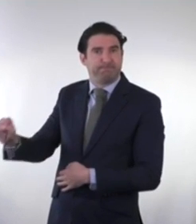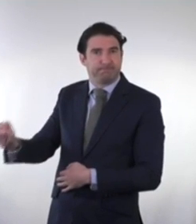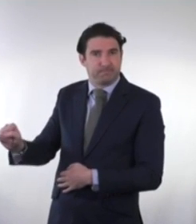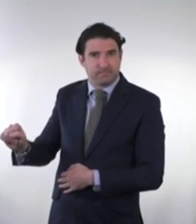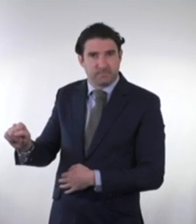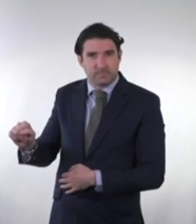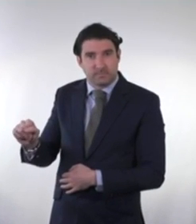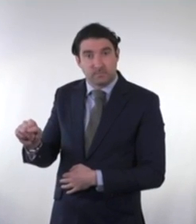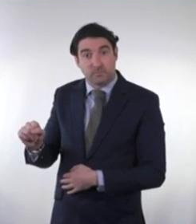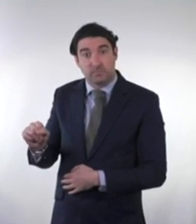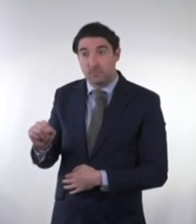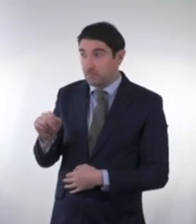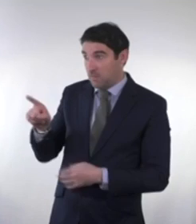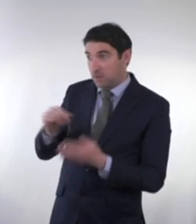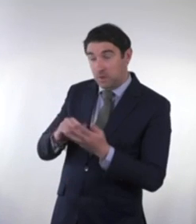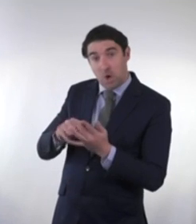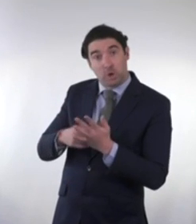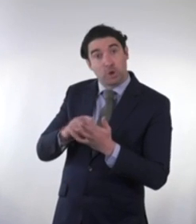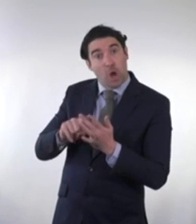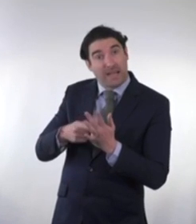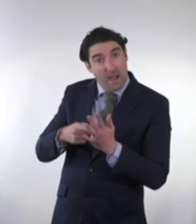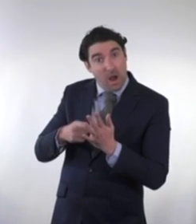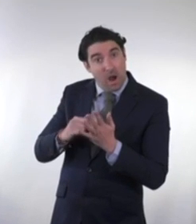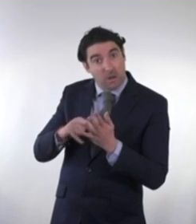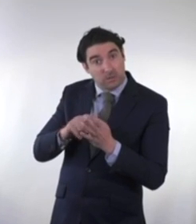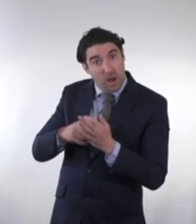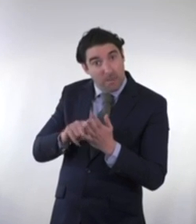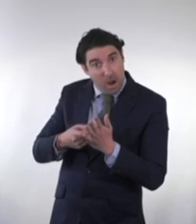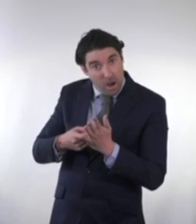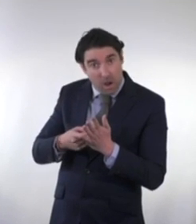renters are at risk of imminent covid eviction, will he reinstate the ban